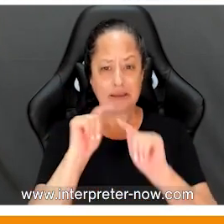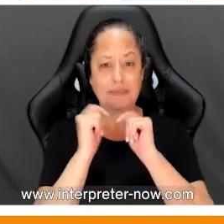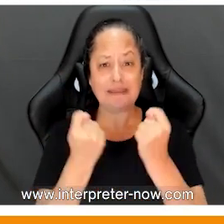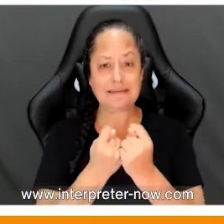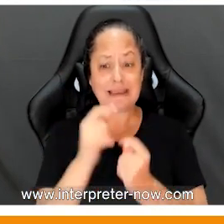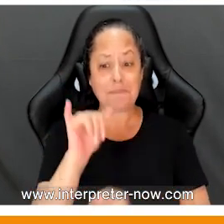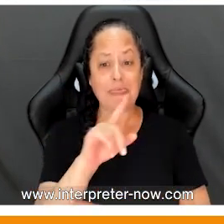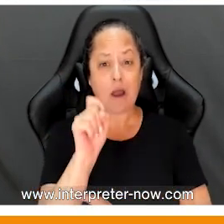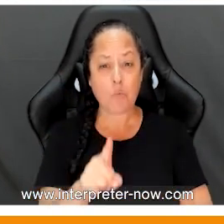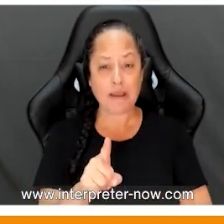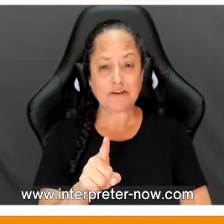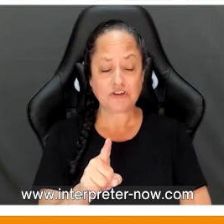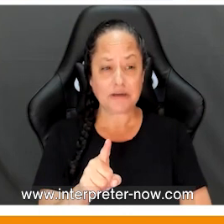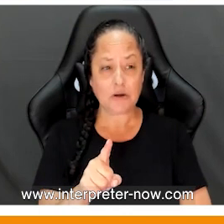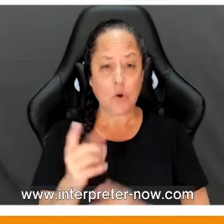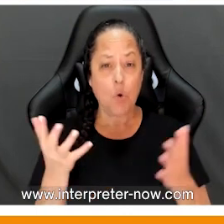authenticity mean to you?